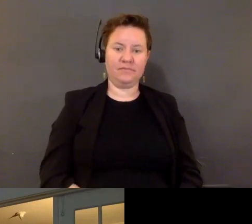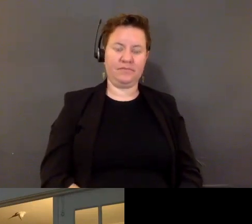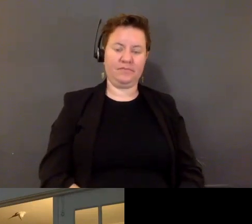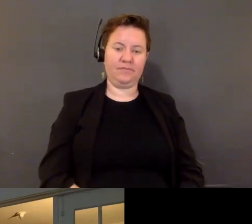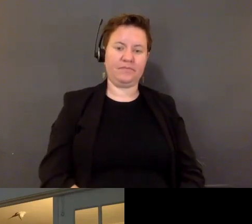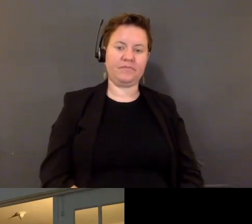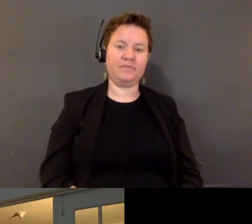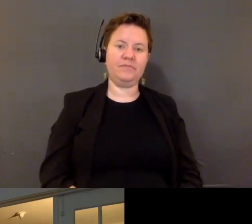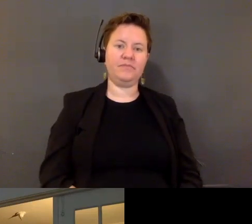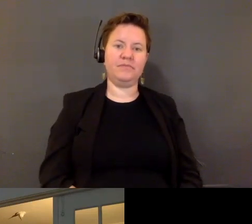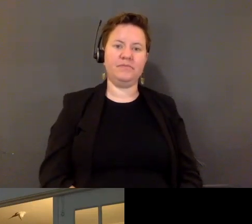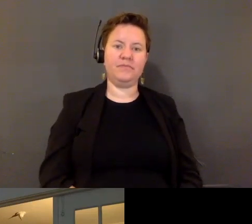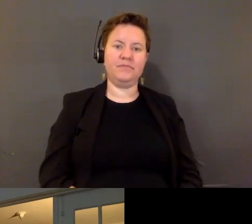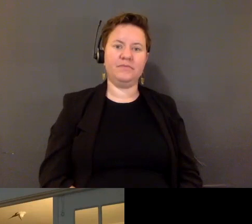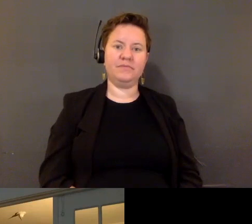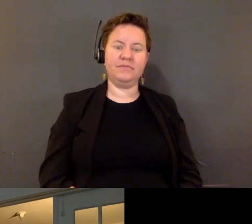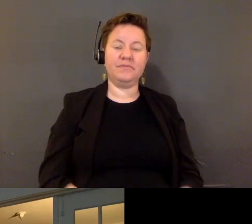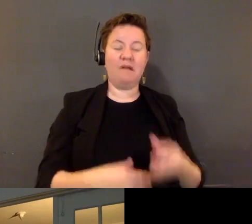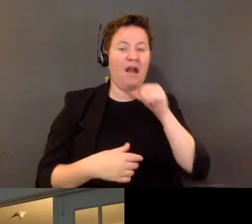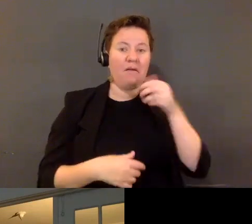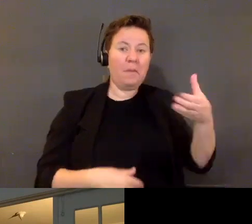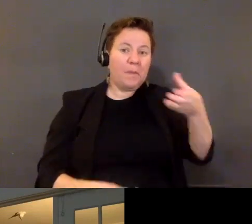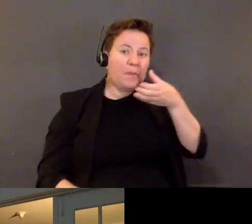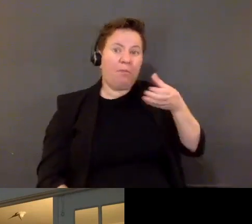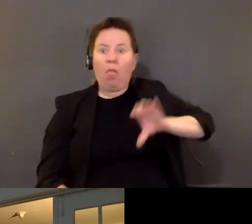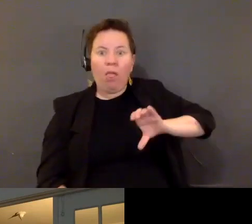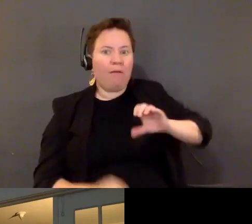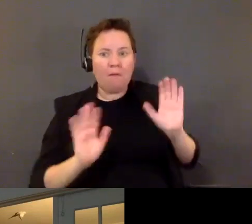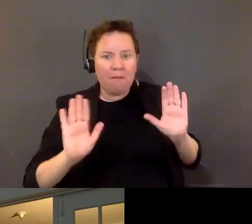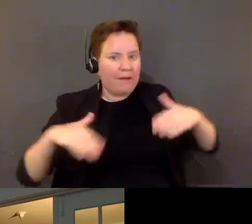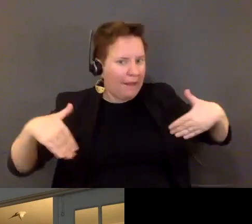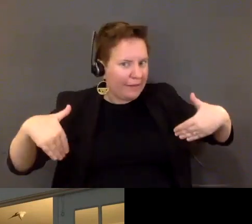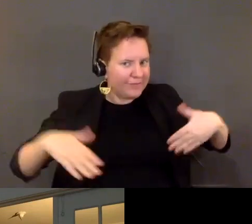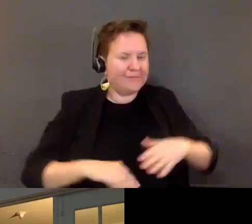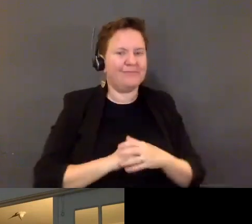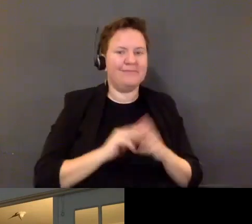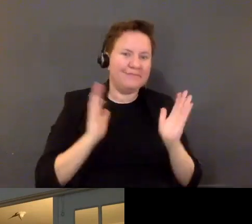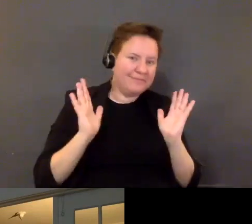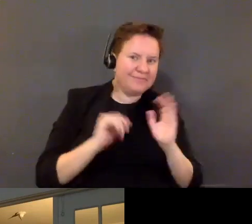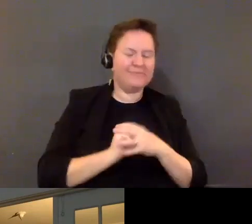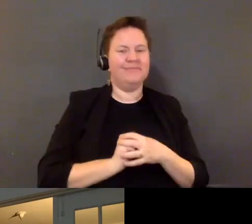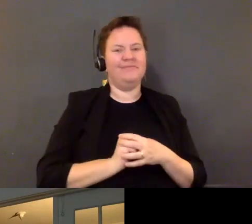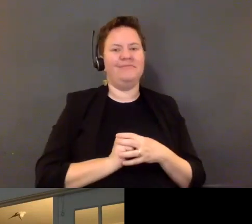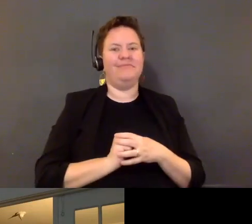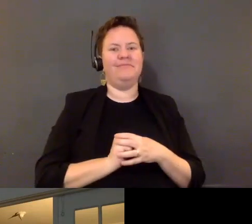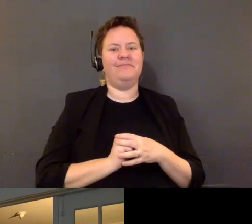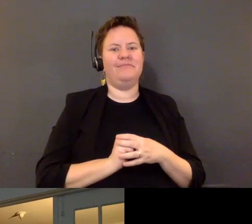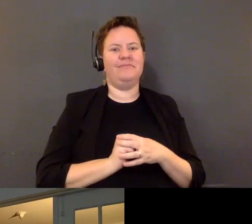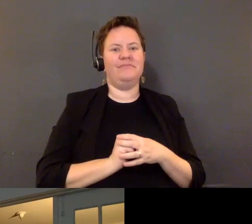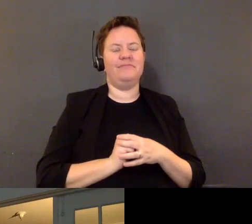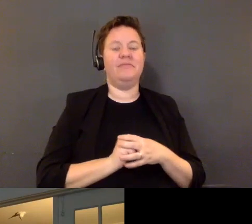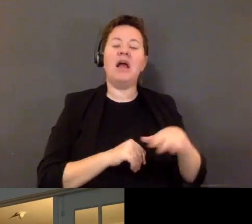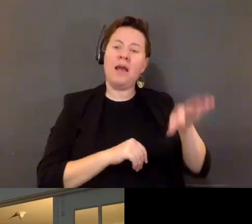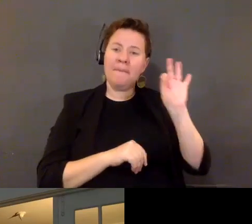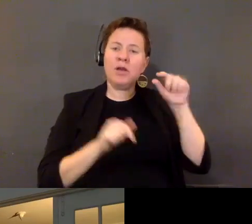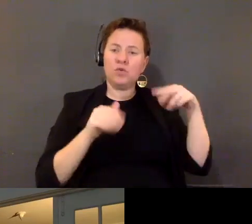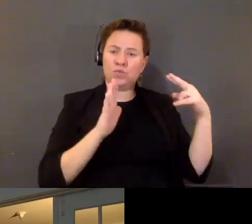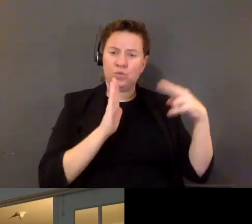which i have not spilled on my lap yummy and i chose this because it's an adventure